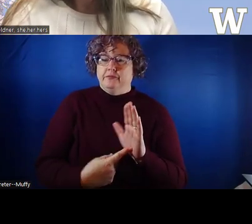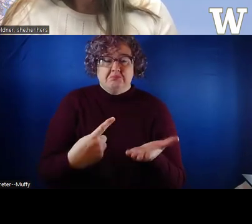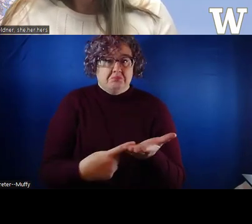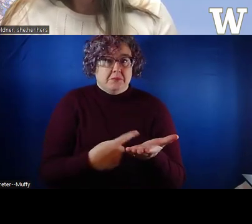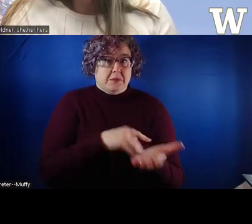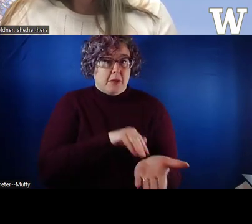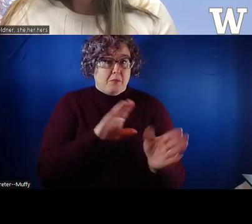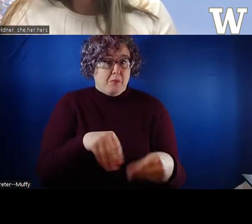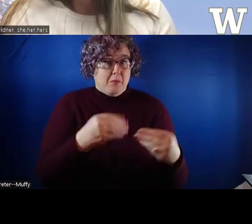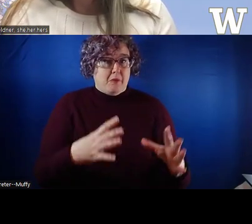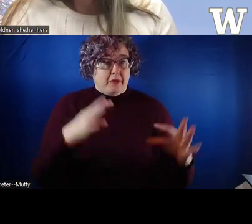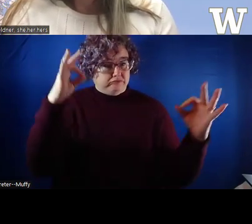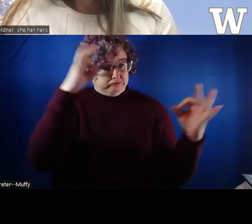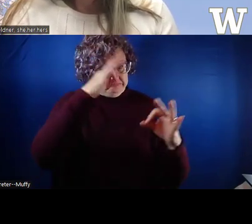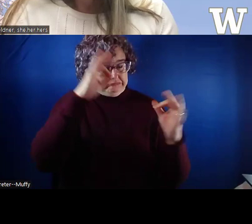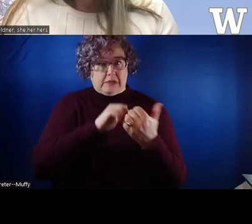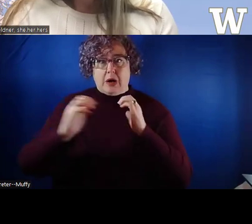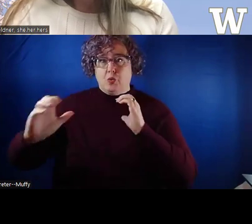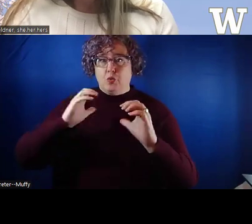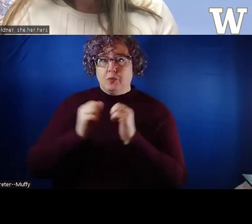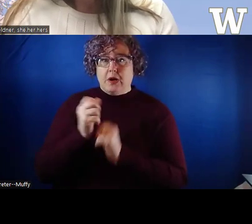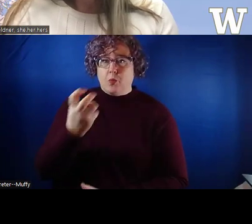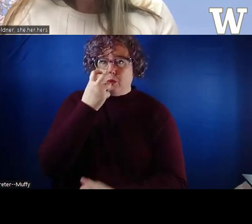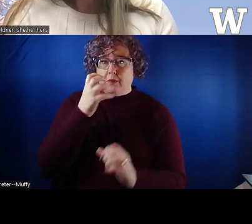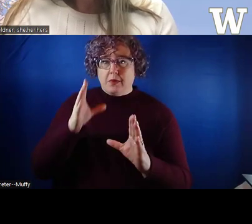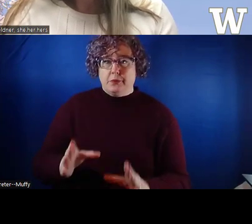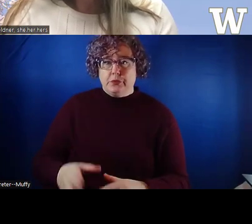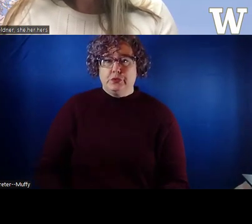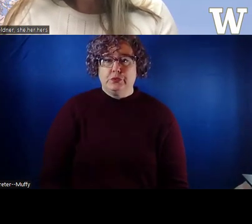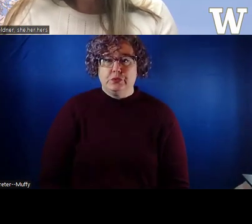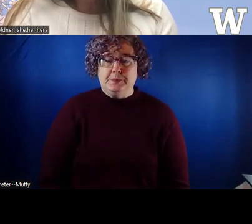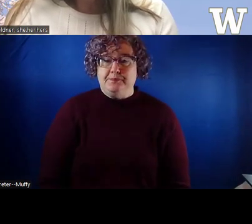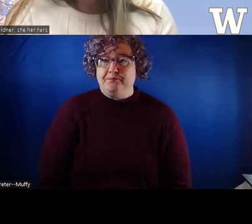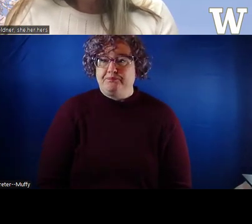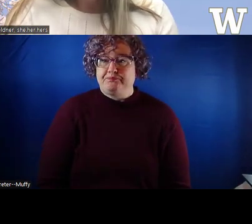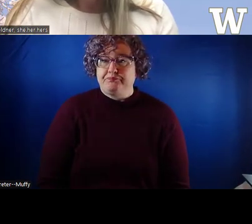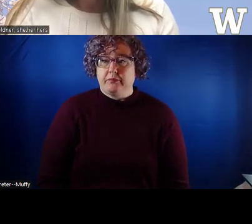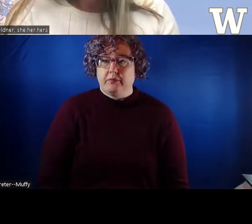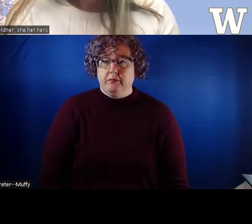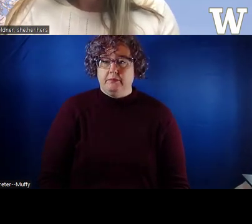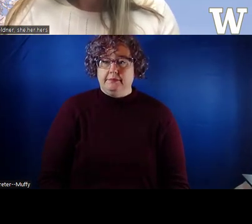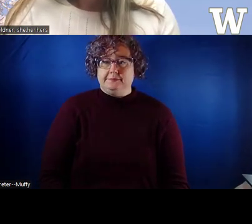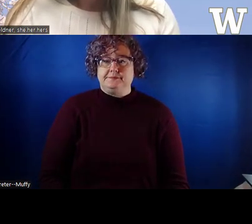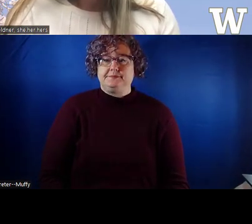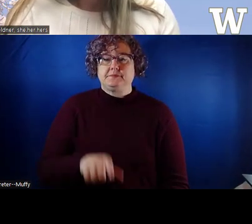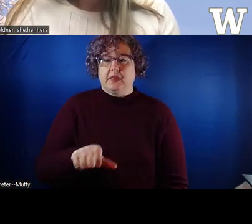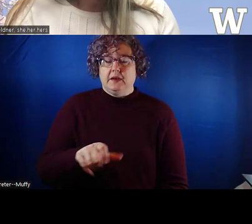wouldn't know how to communicate with a blind person. They may need to tap the blind person